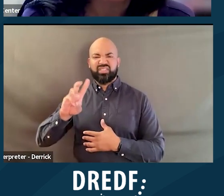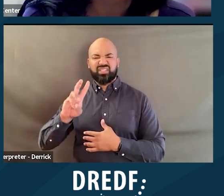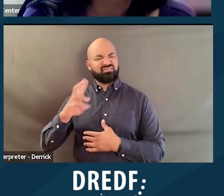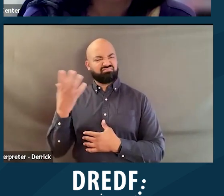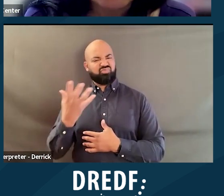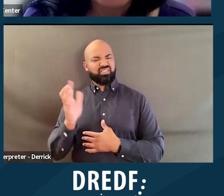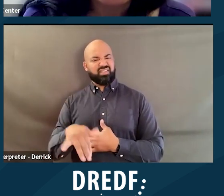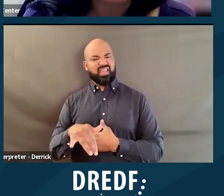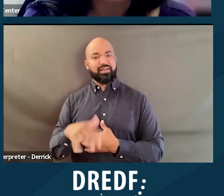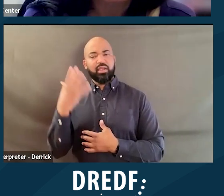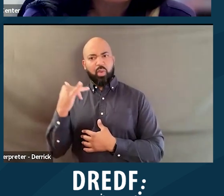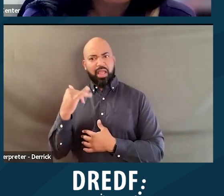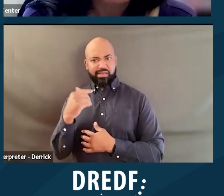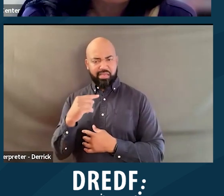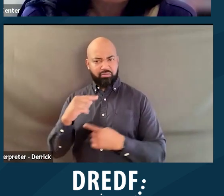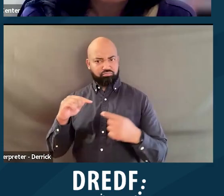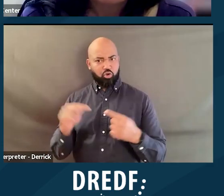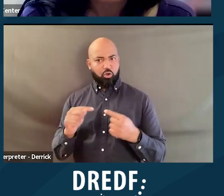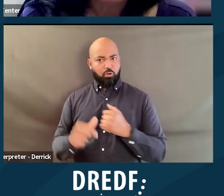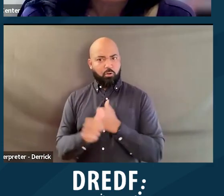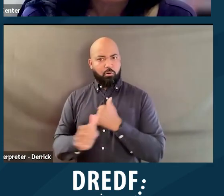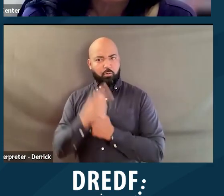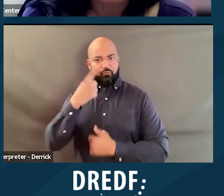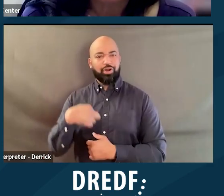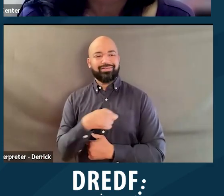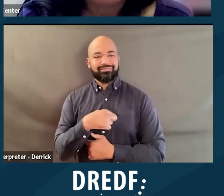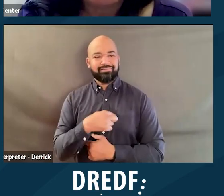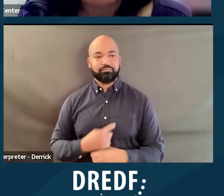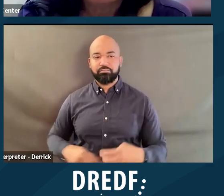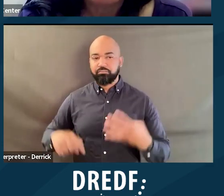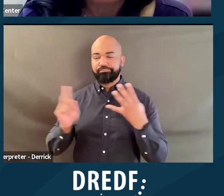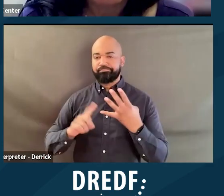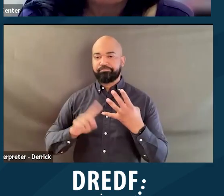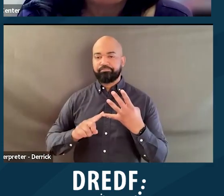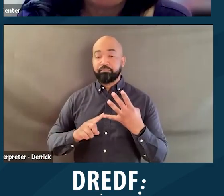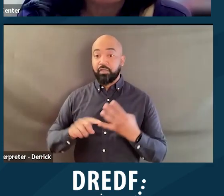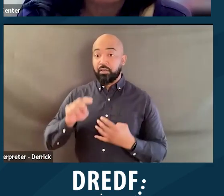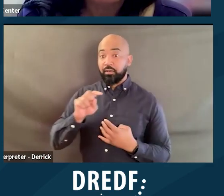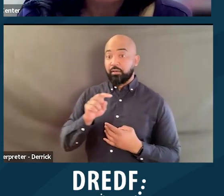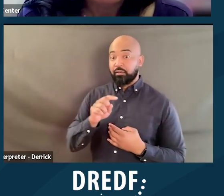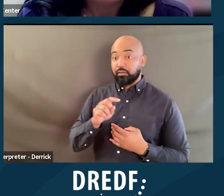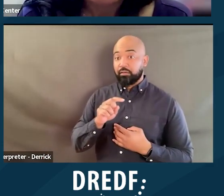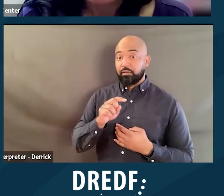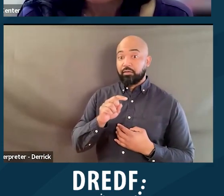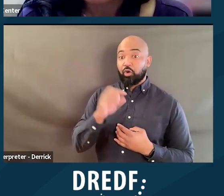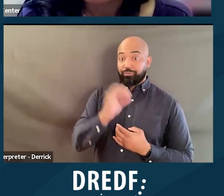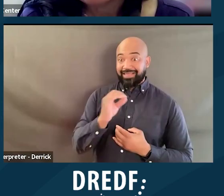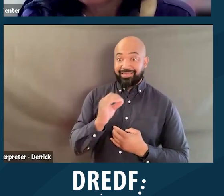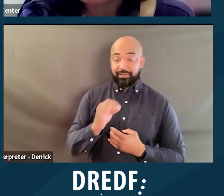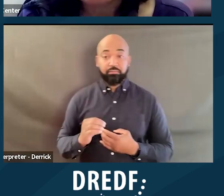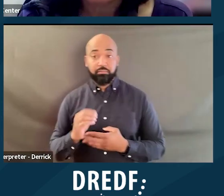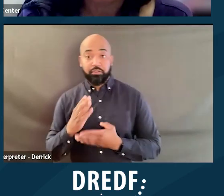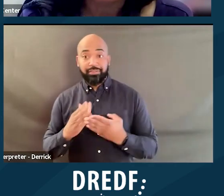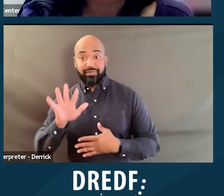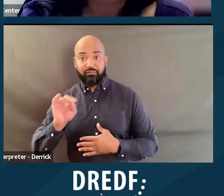504 rules? What is Texas vs. Kennedy (2026)? And why is this case harmful